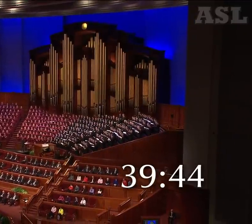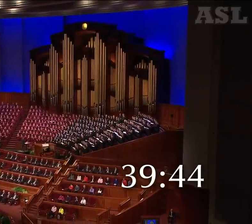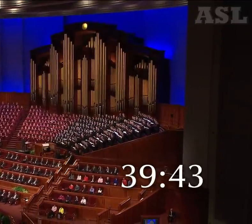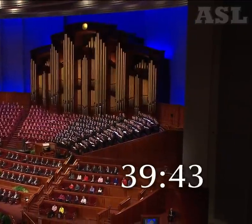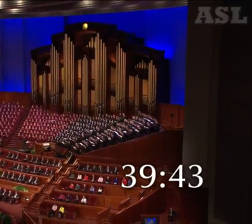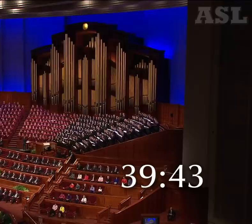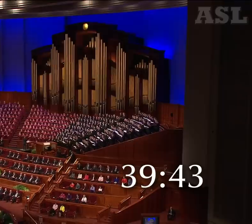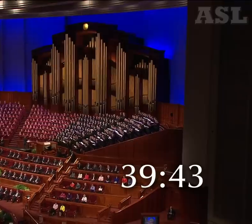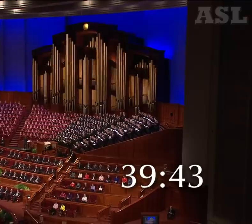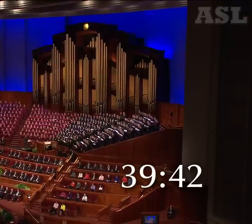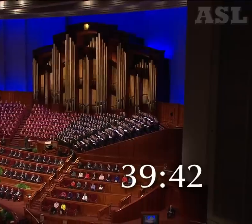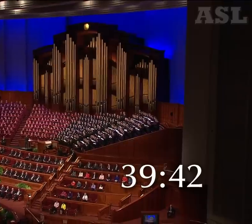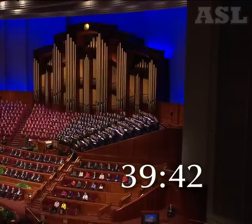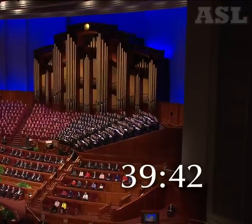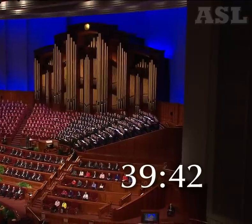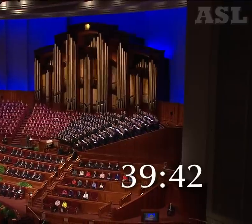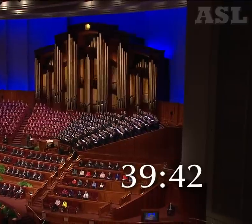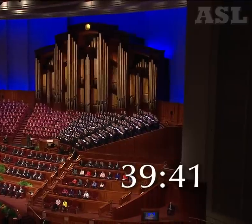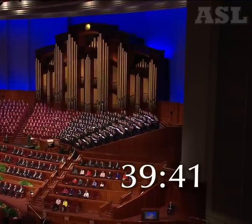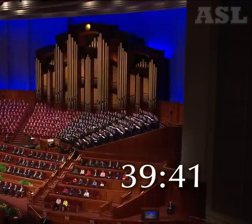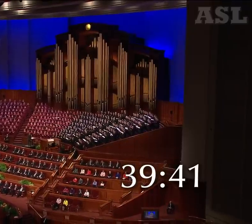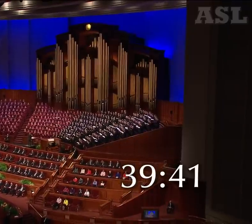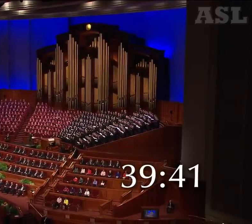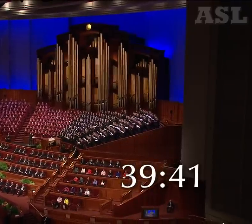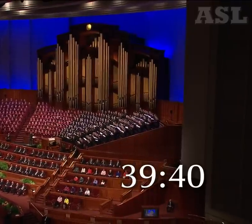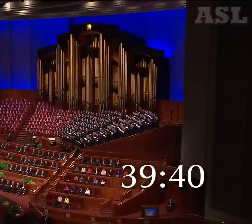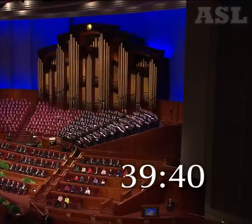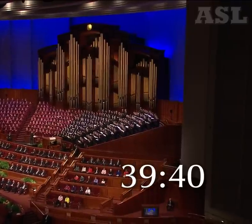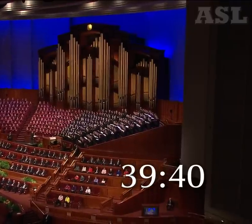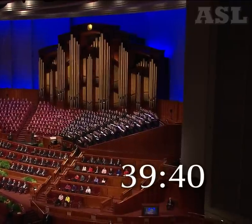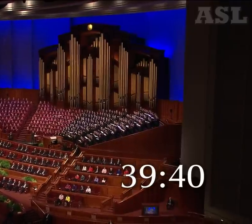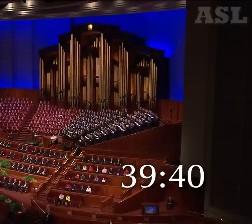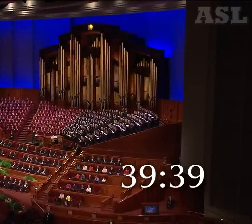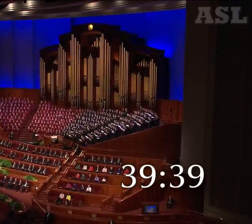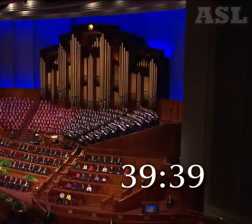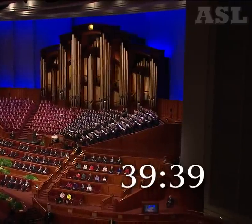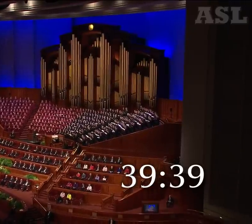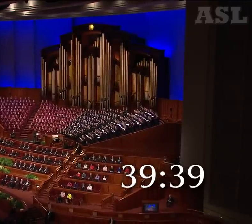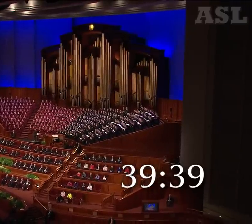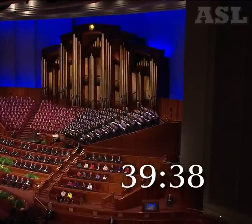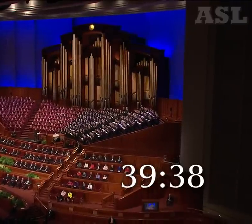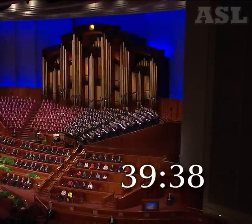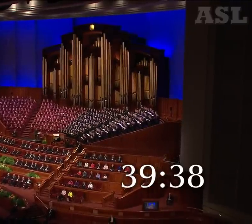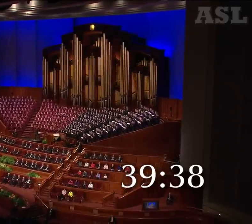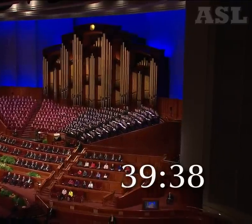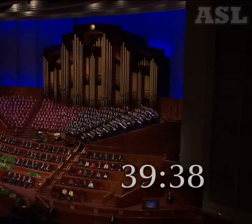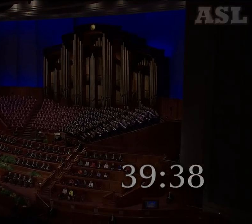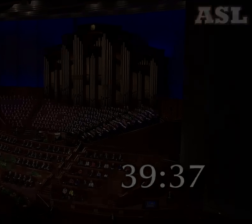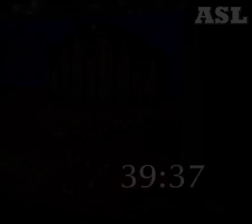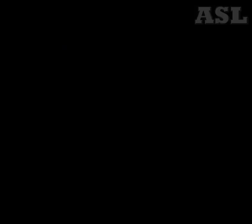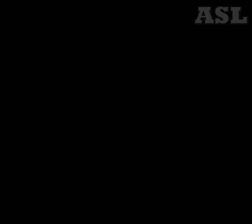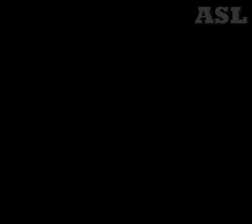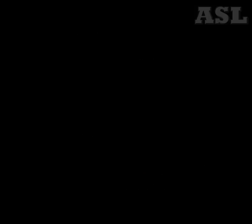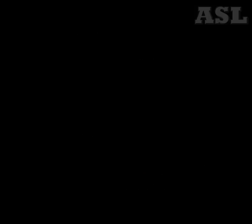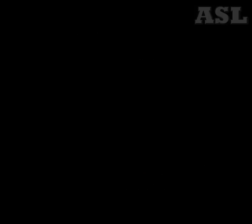THIS IS THE ENGLISH CLOSED CAPTION CHANNEL OF THE CHURCH OF JESUS CHRIST OF LATTER-DAY SAINTS.